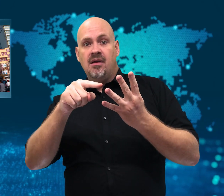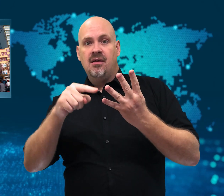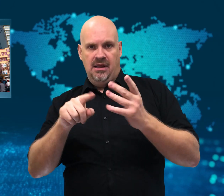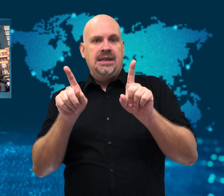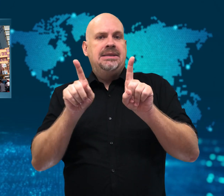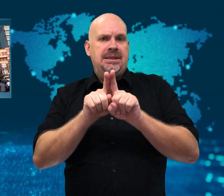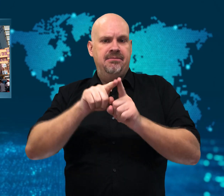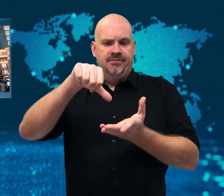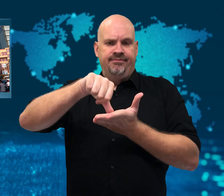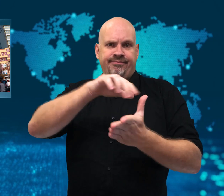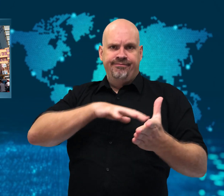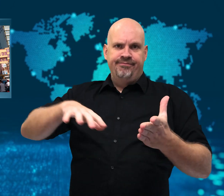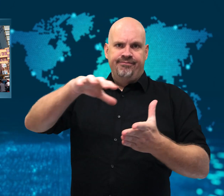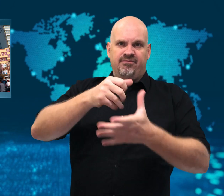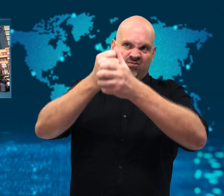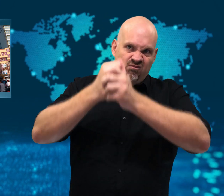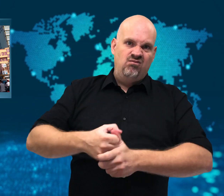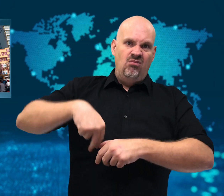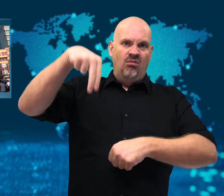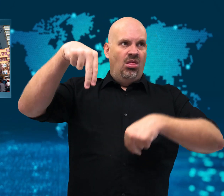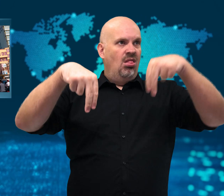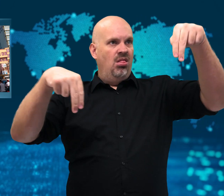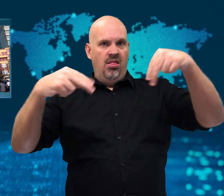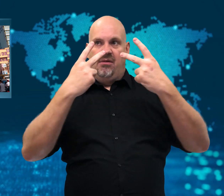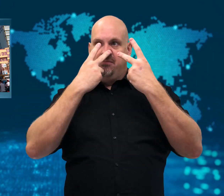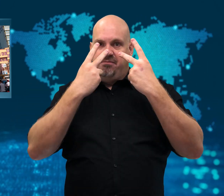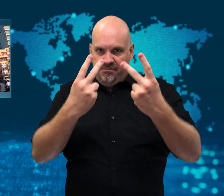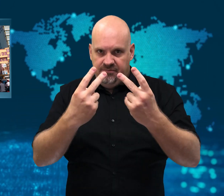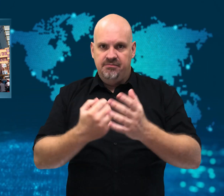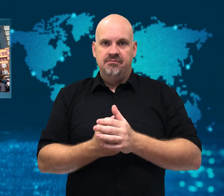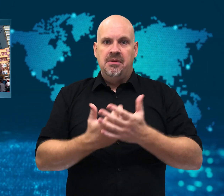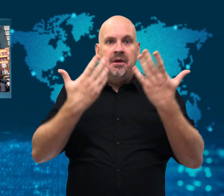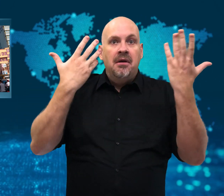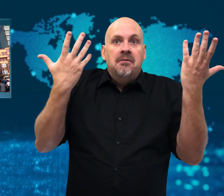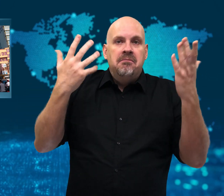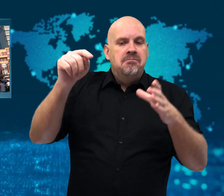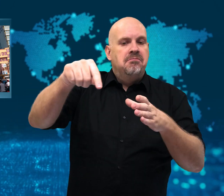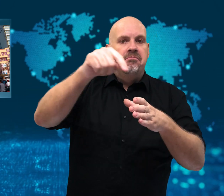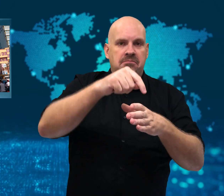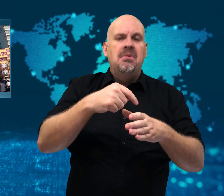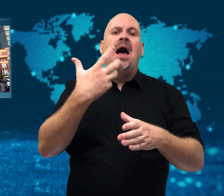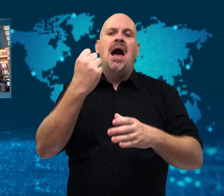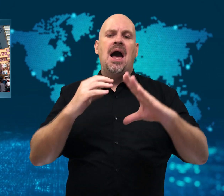but people on social media said that the others were